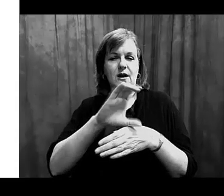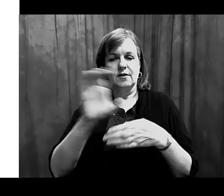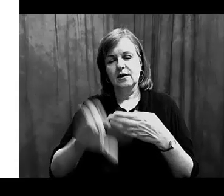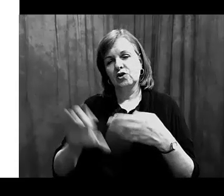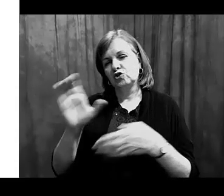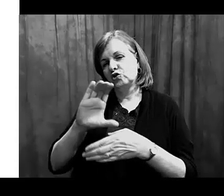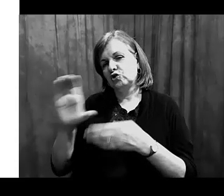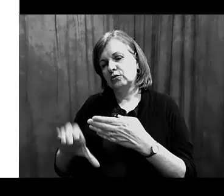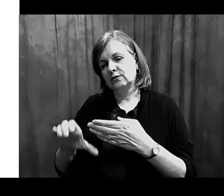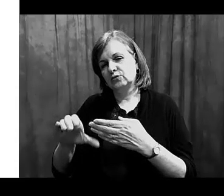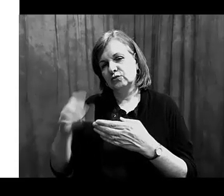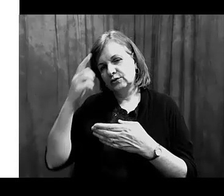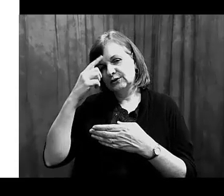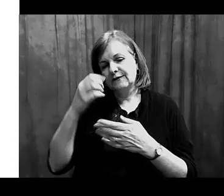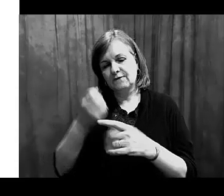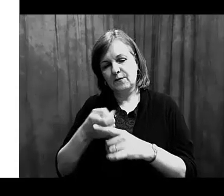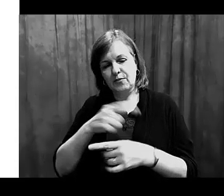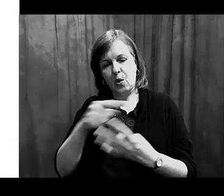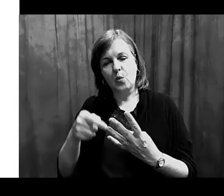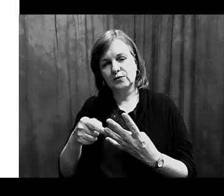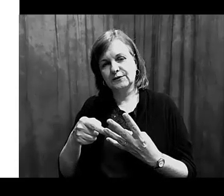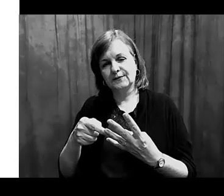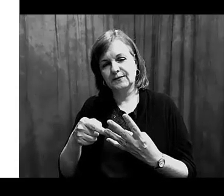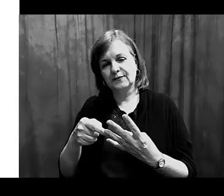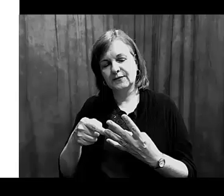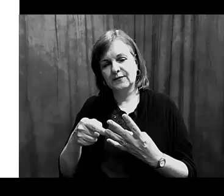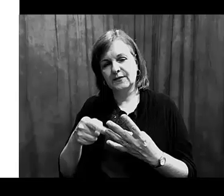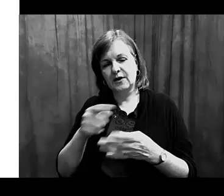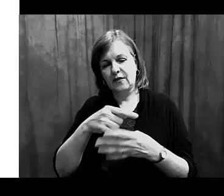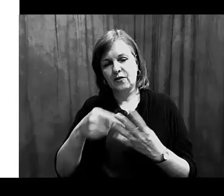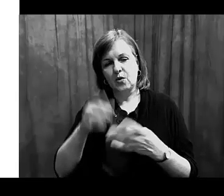we look at the conclusions from those hypotheses